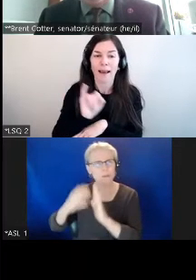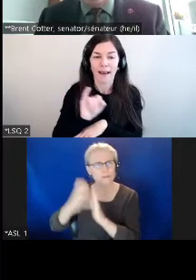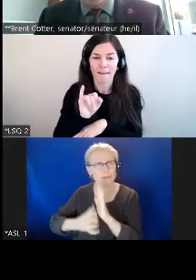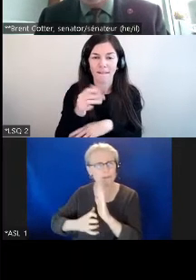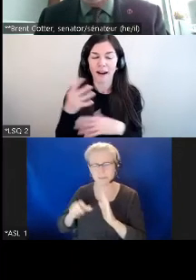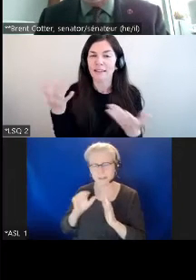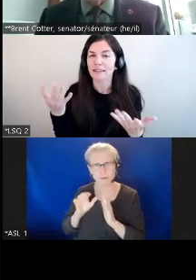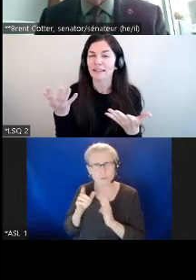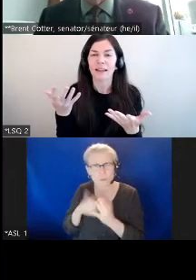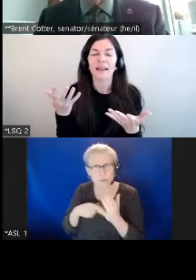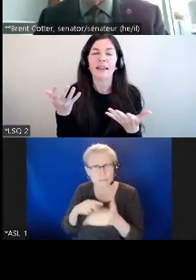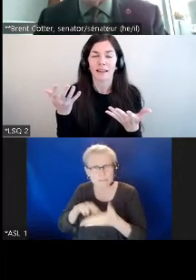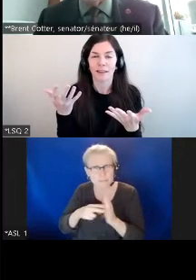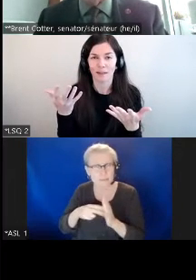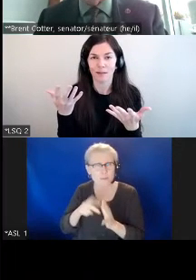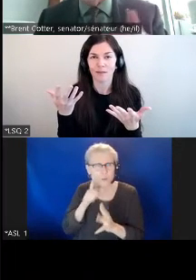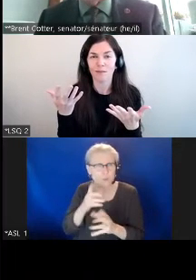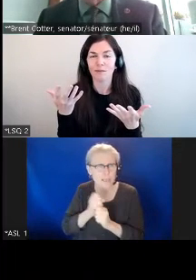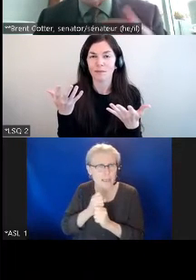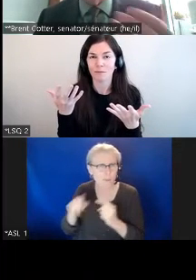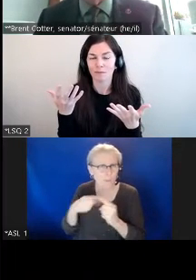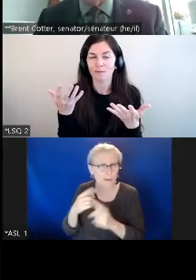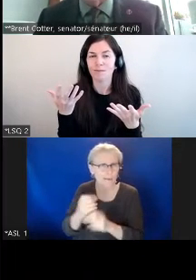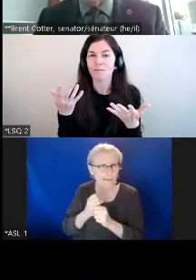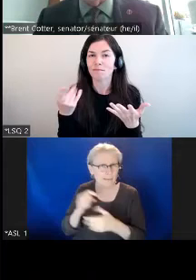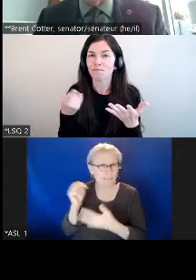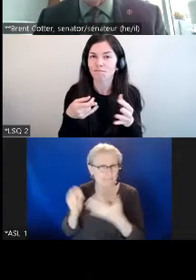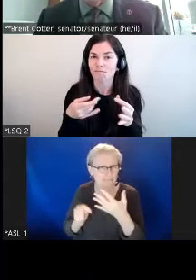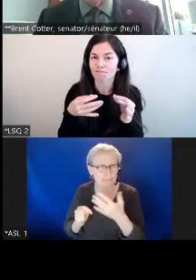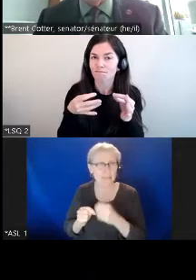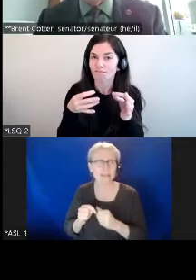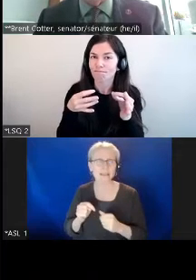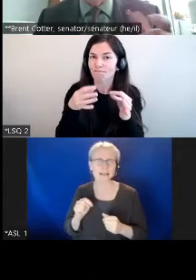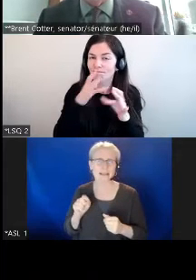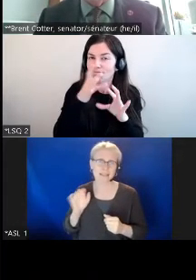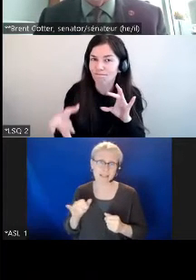IMPORTANT. I THINK EXTREMELY IMPORTANT FOR THE LAST COUPLE OF OFFSETS OF OBSERVATIONS I'LL MAKE